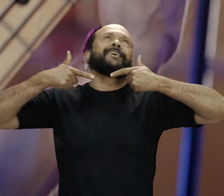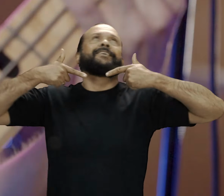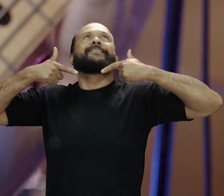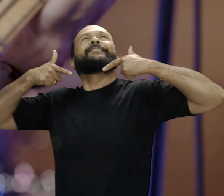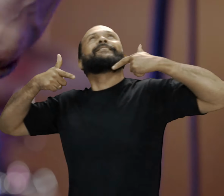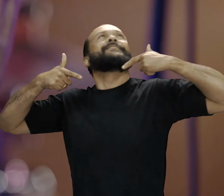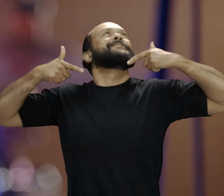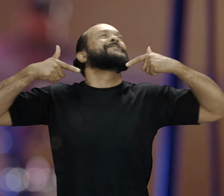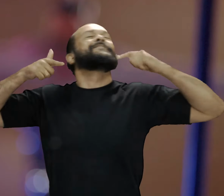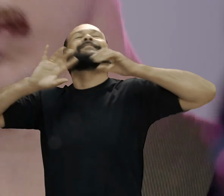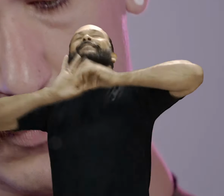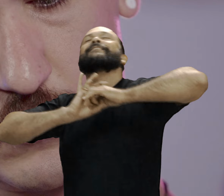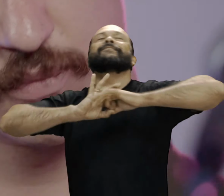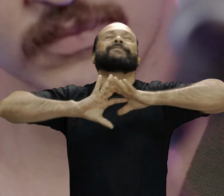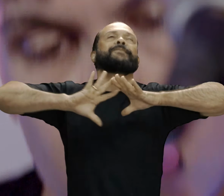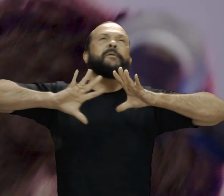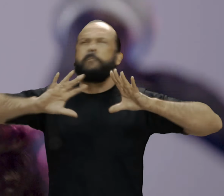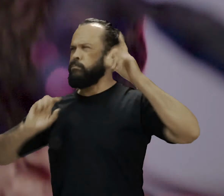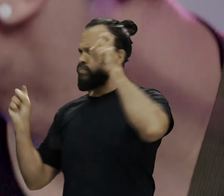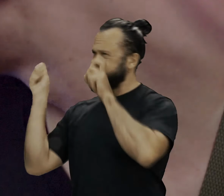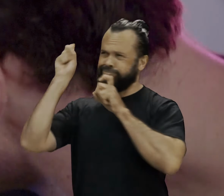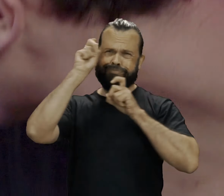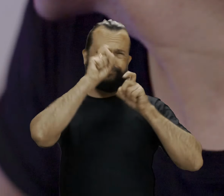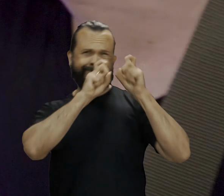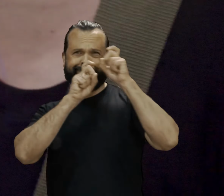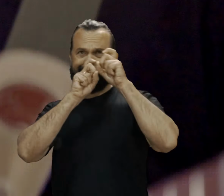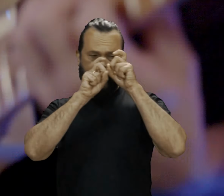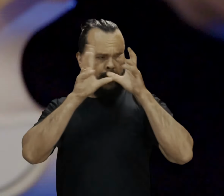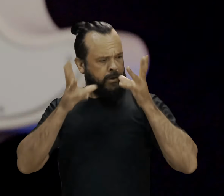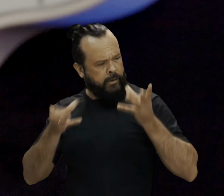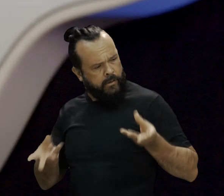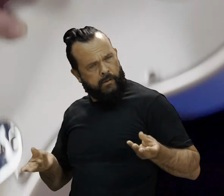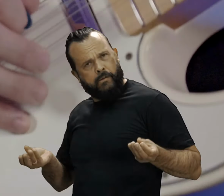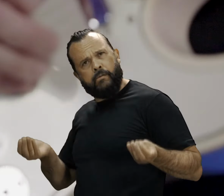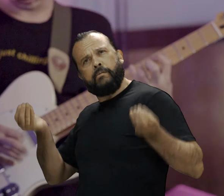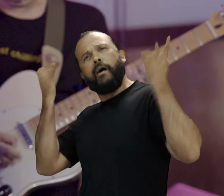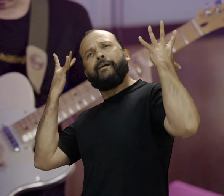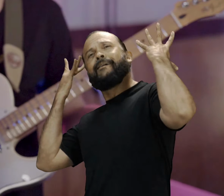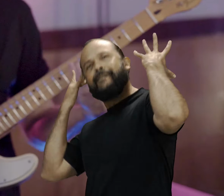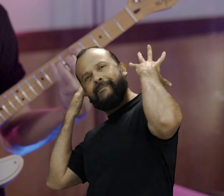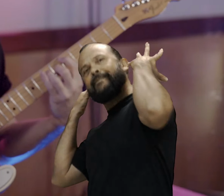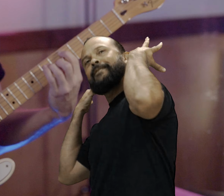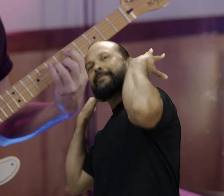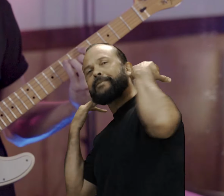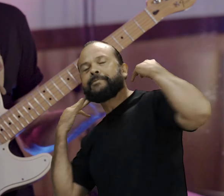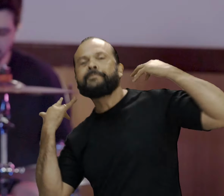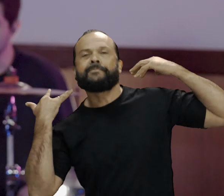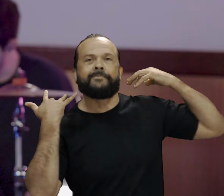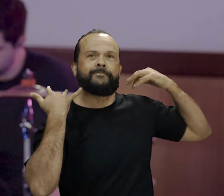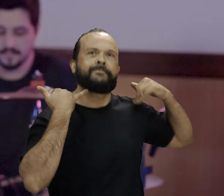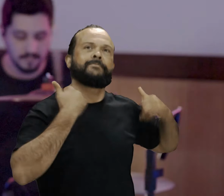I won't worry